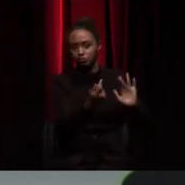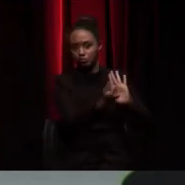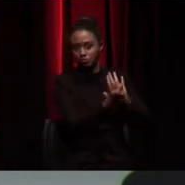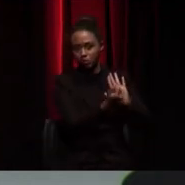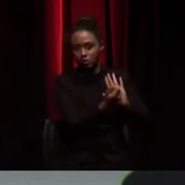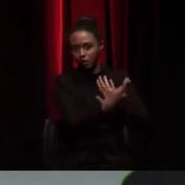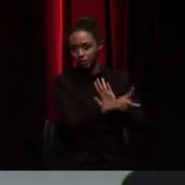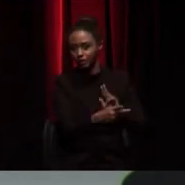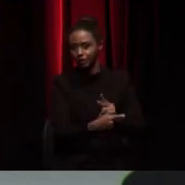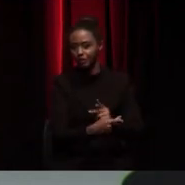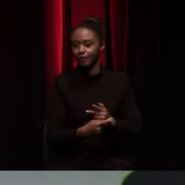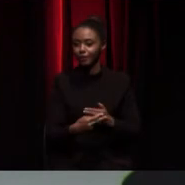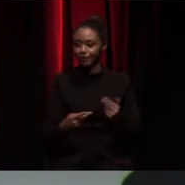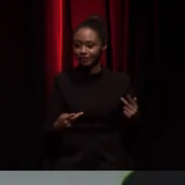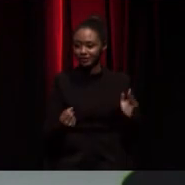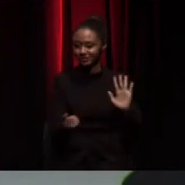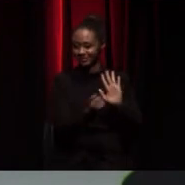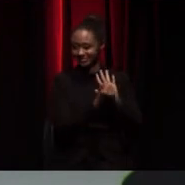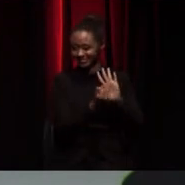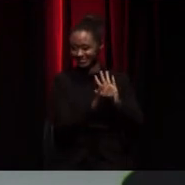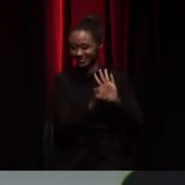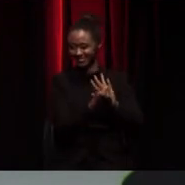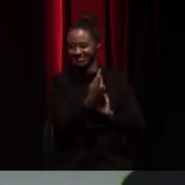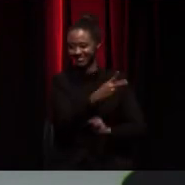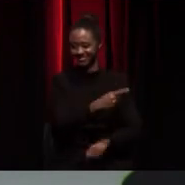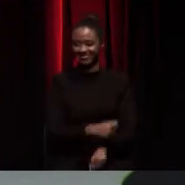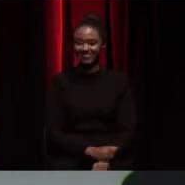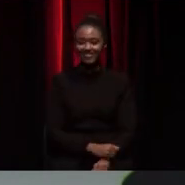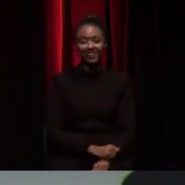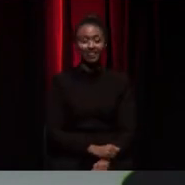They are different.